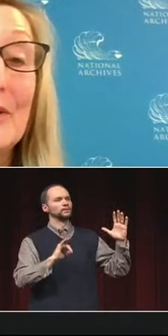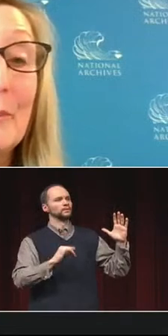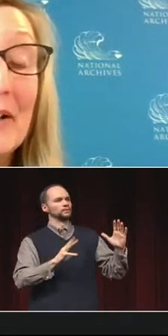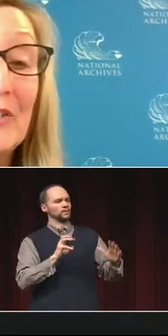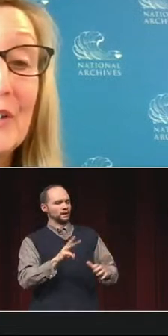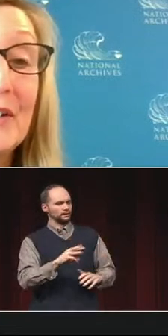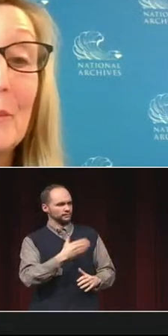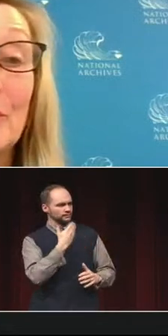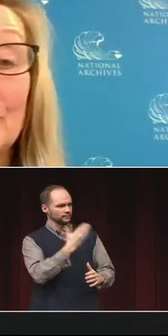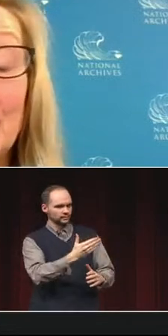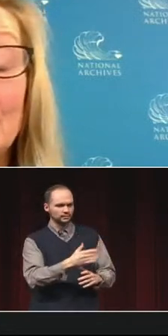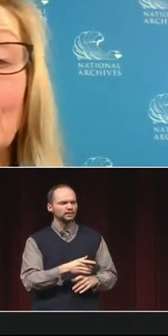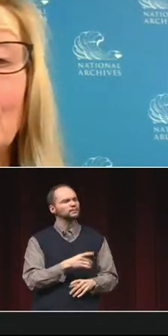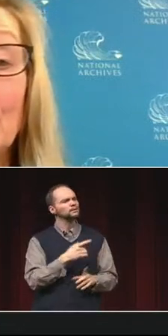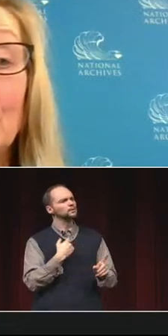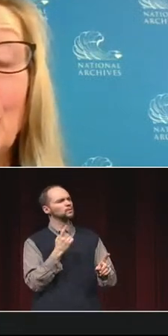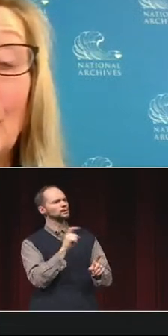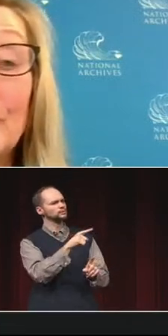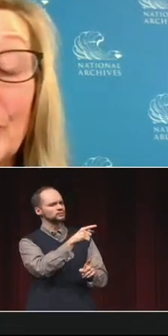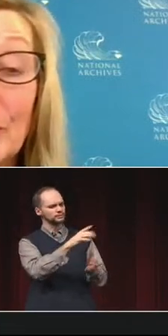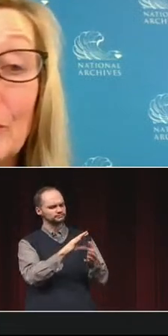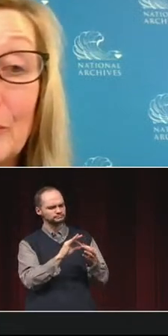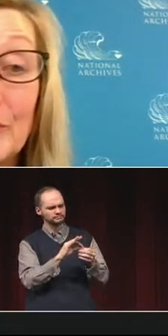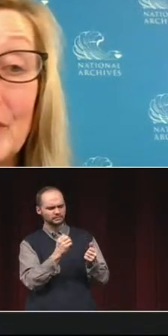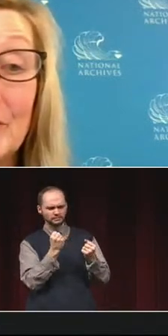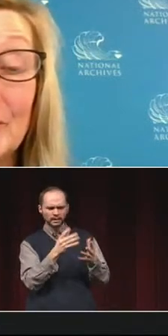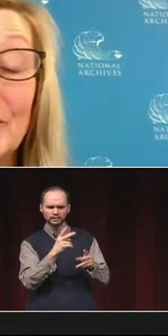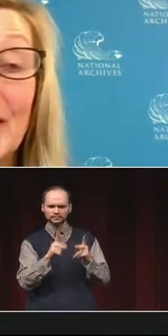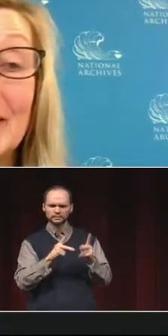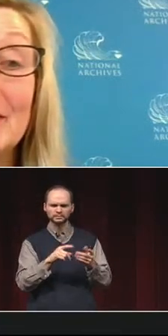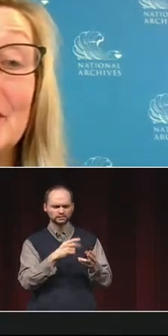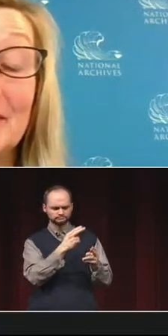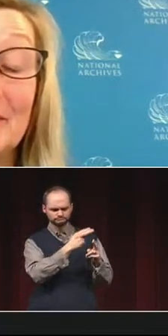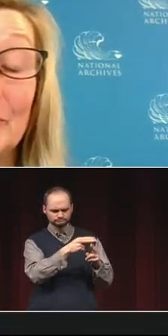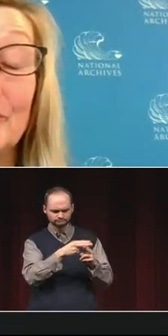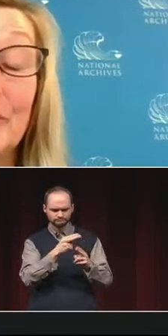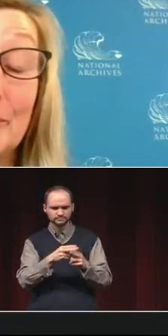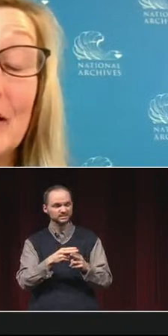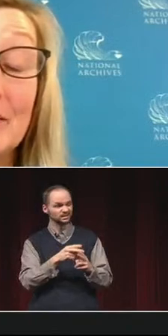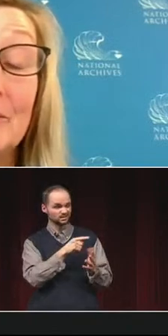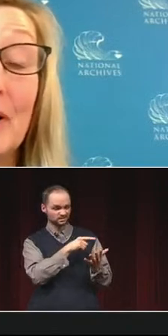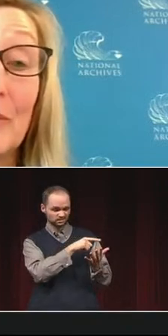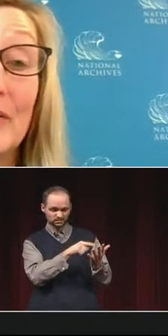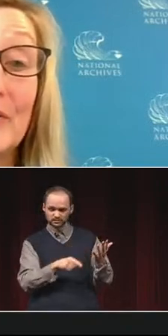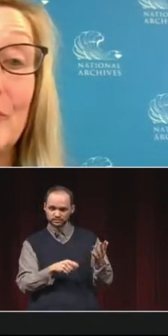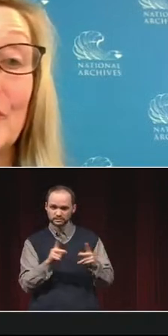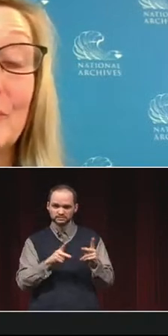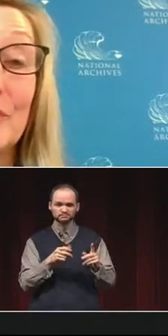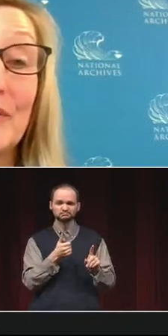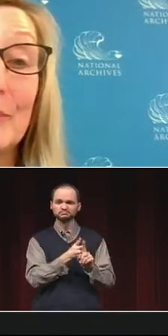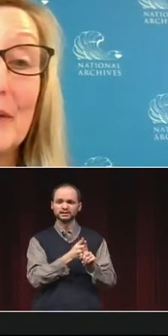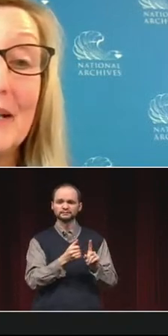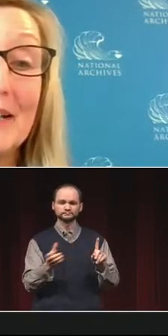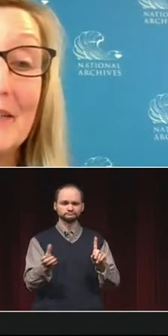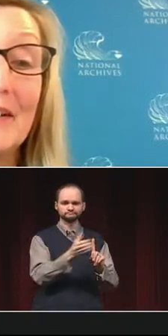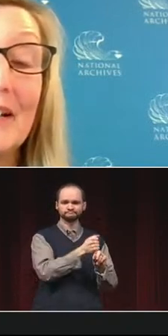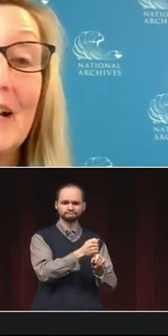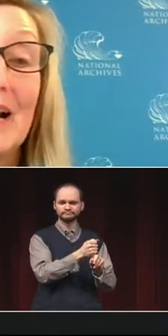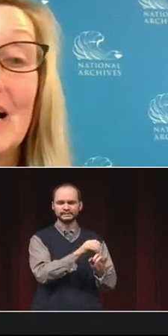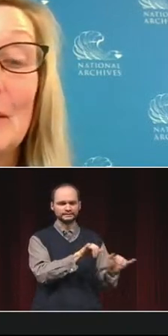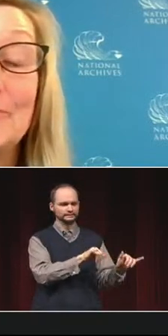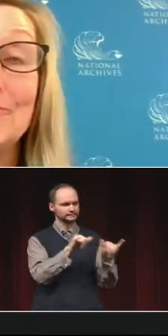mentioned the number of people who also through years had been arrested for civil disobedience.